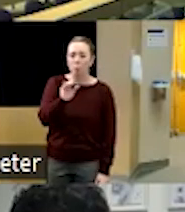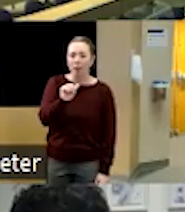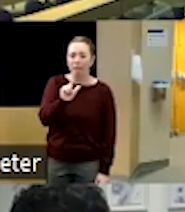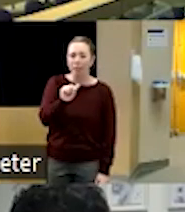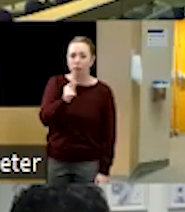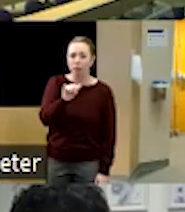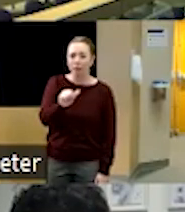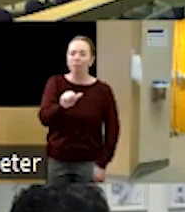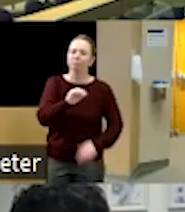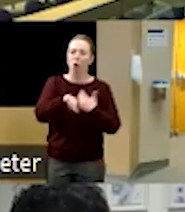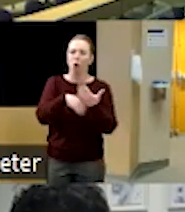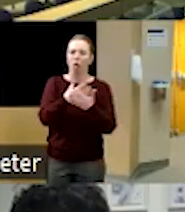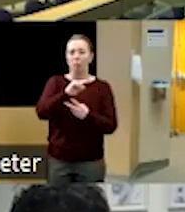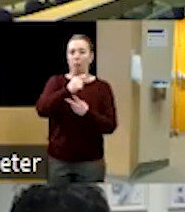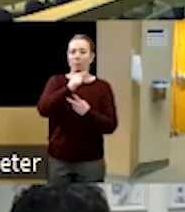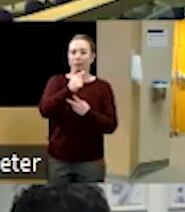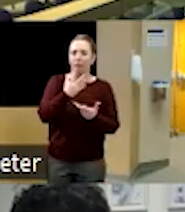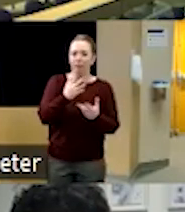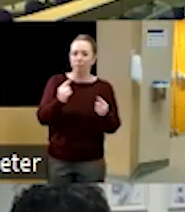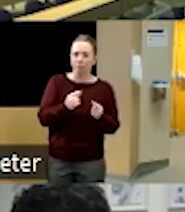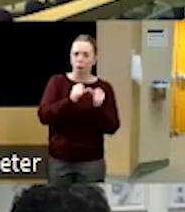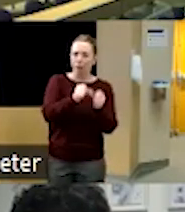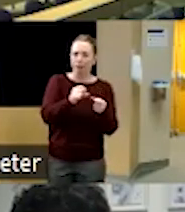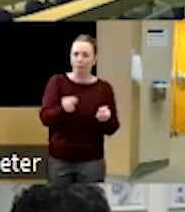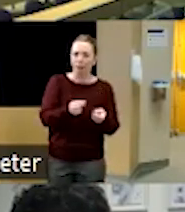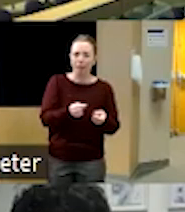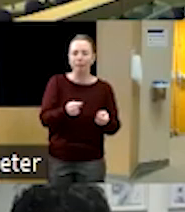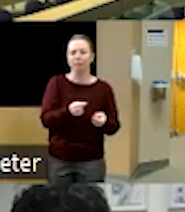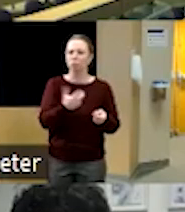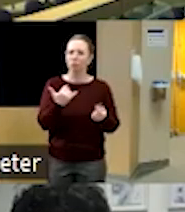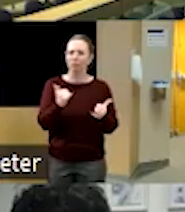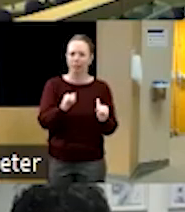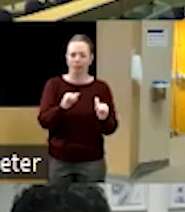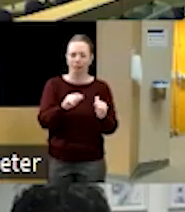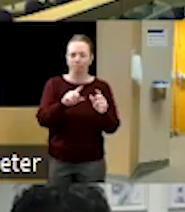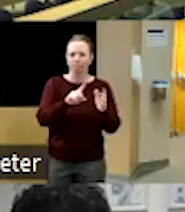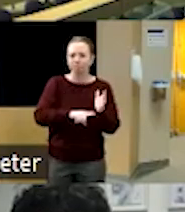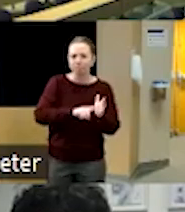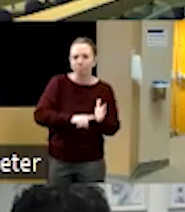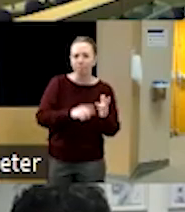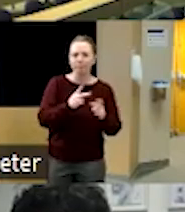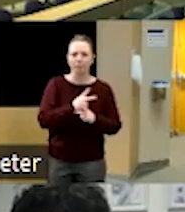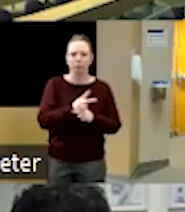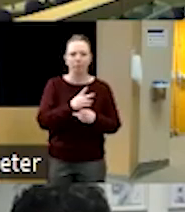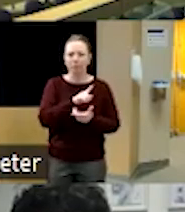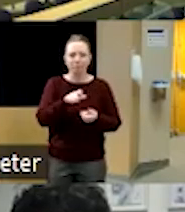pain syndromes and we're still exploring what exactly is the pathophysiology of these diseases